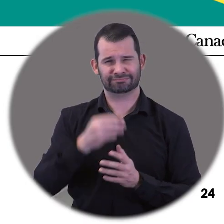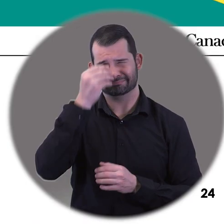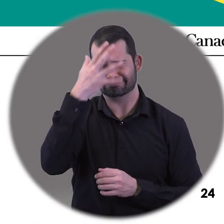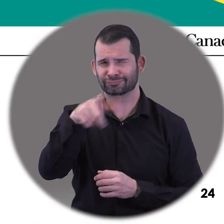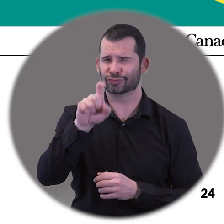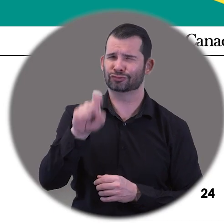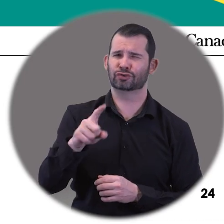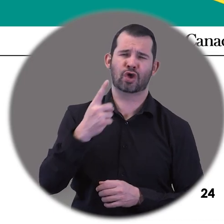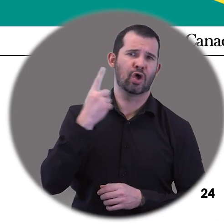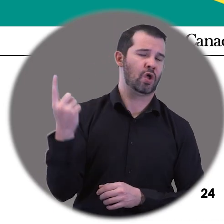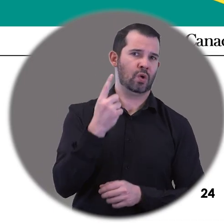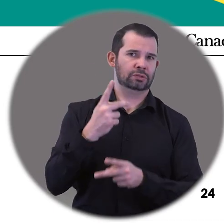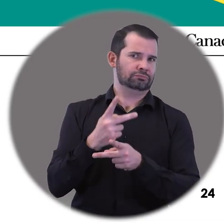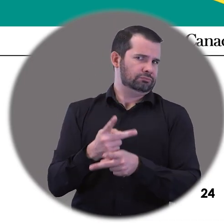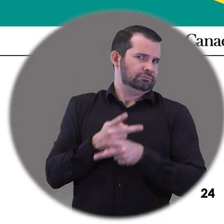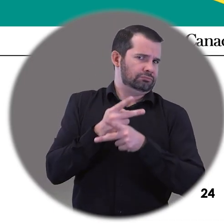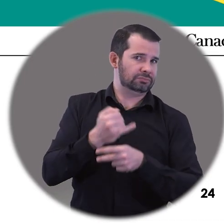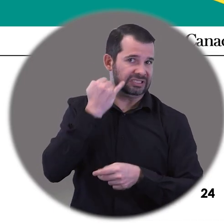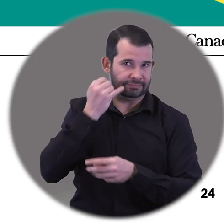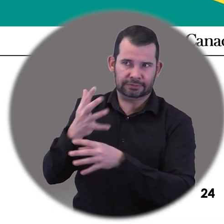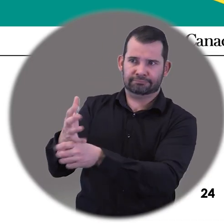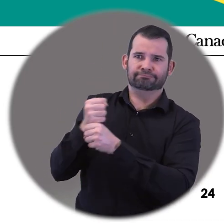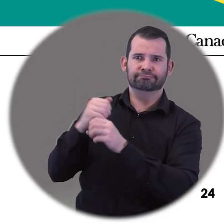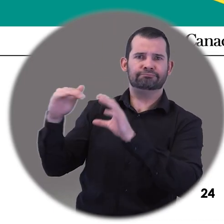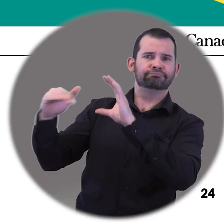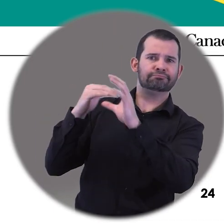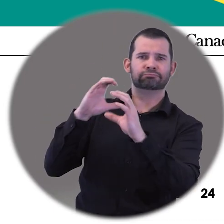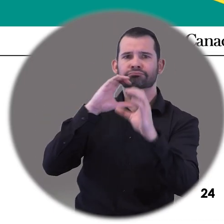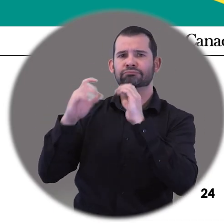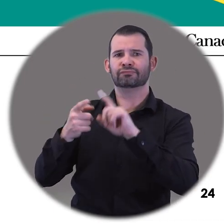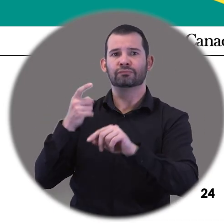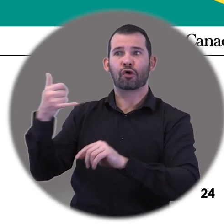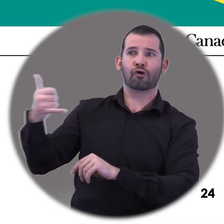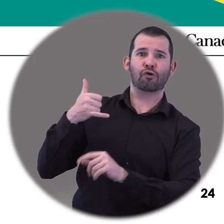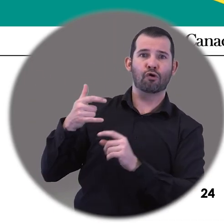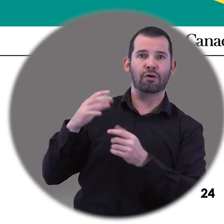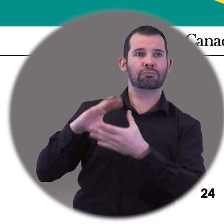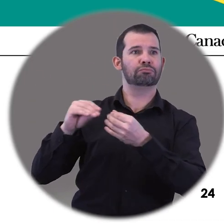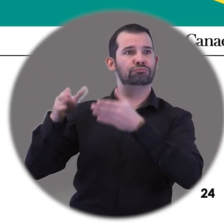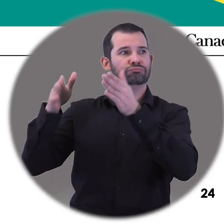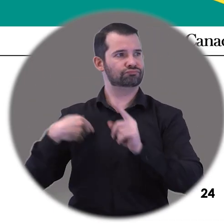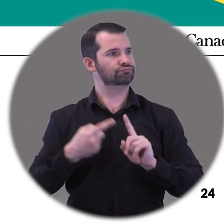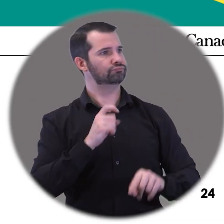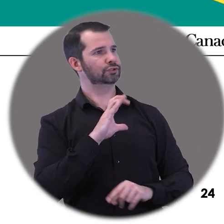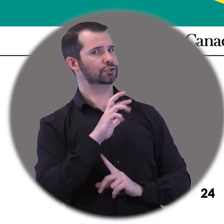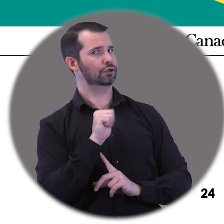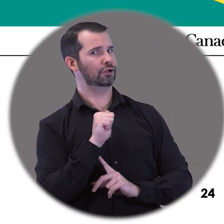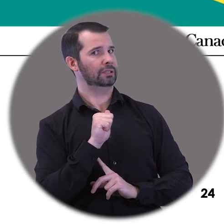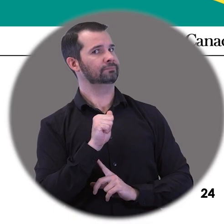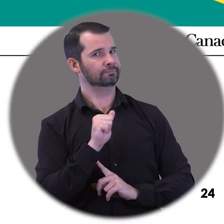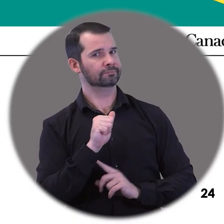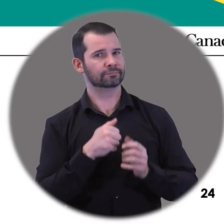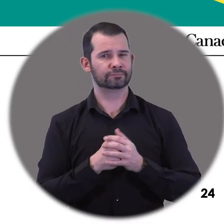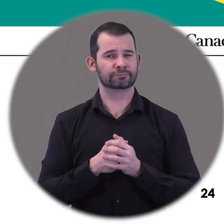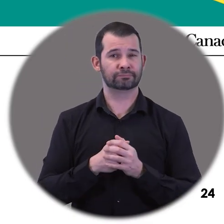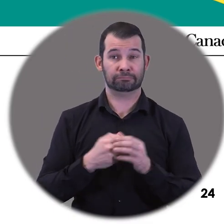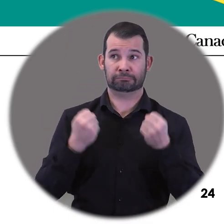You should always be cautious if you receive correspondence or calls claiming to be from the CRA.